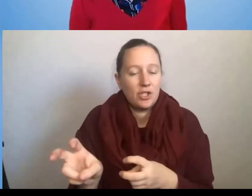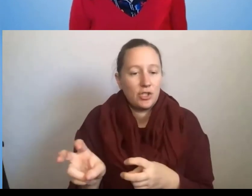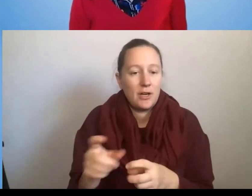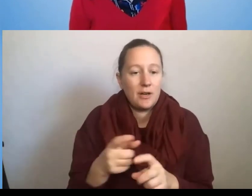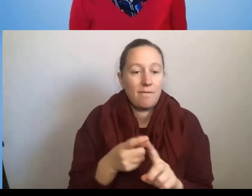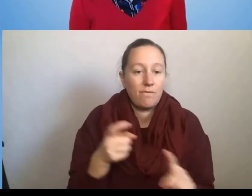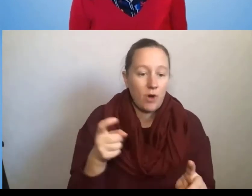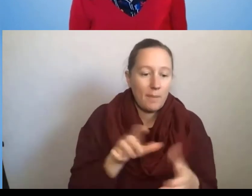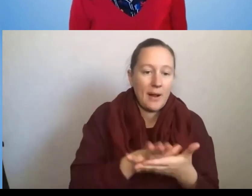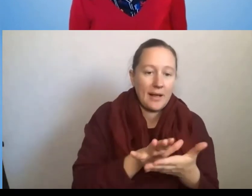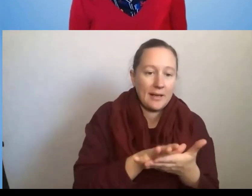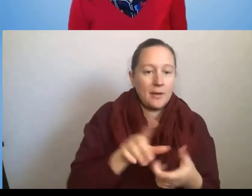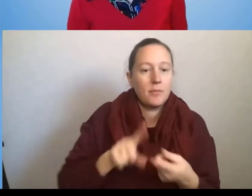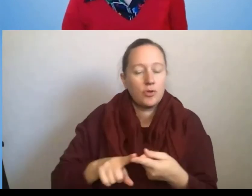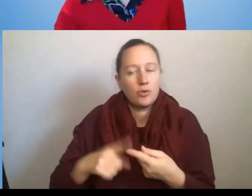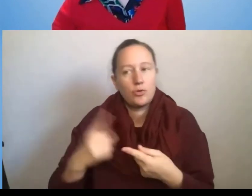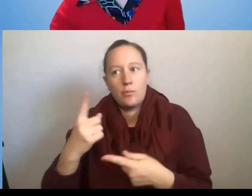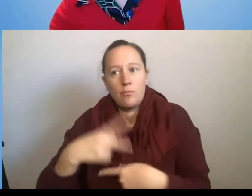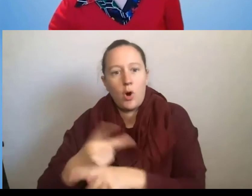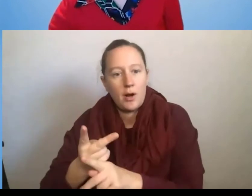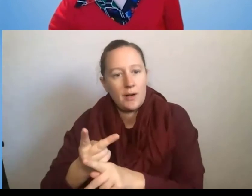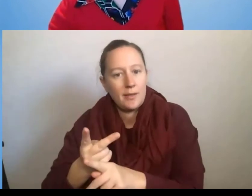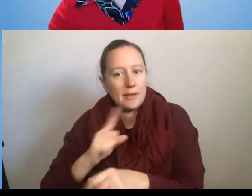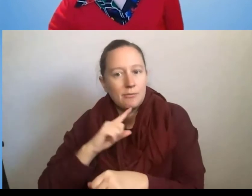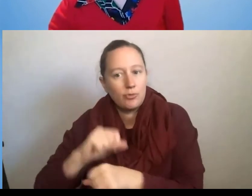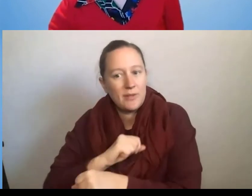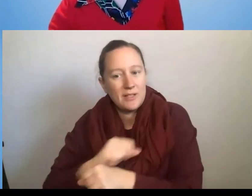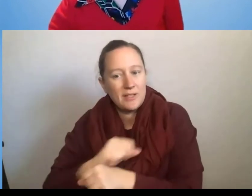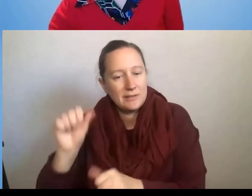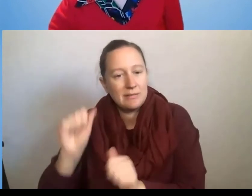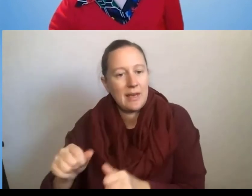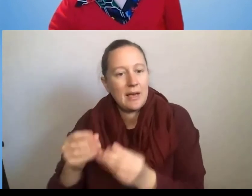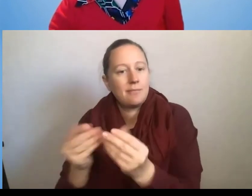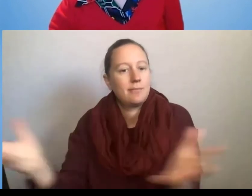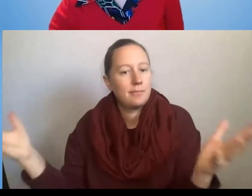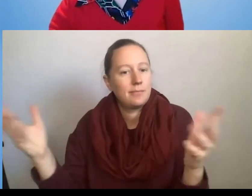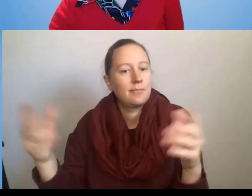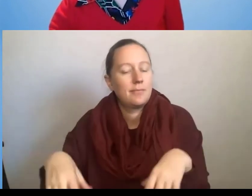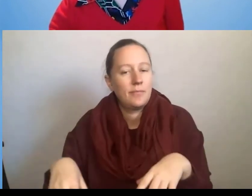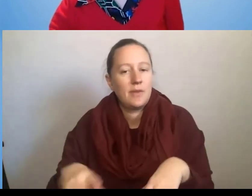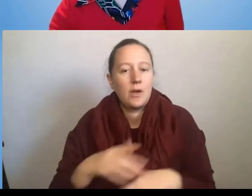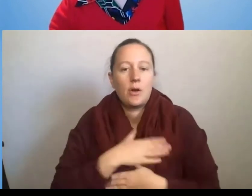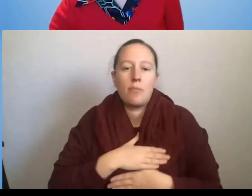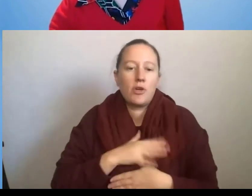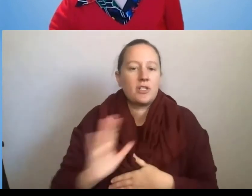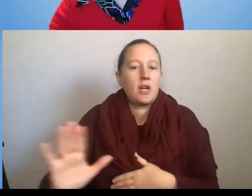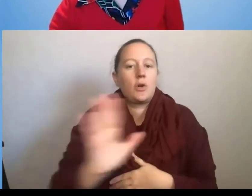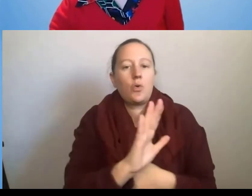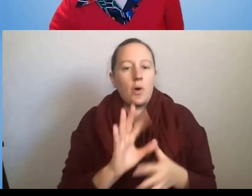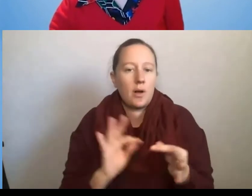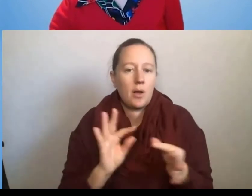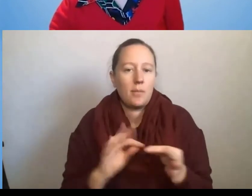that can really take on across the finish line. So I really appreciate your comments. We're on the same page.